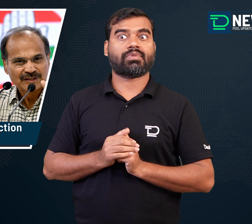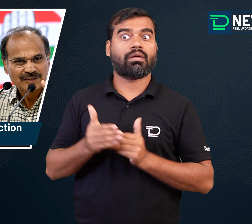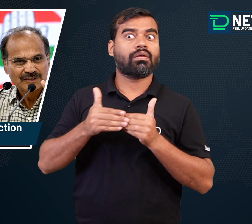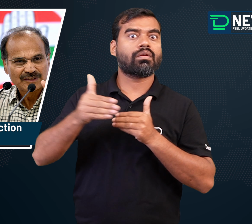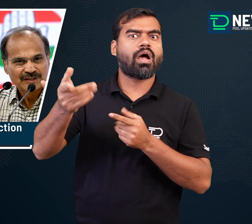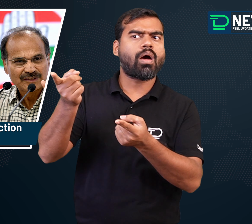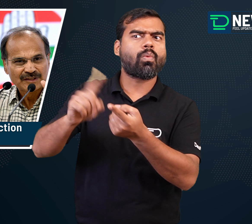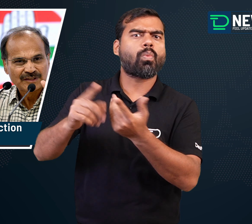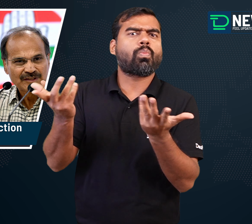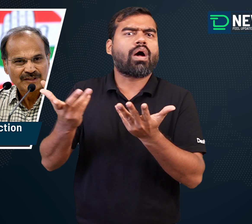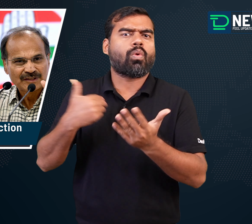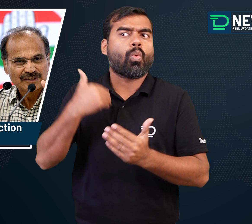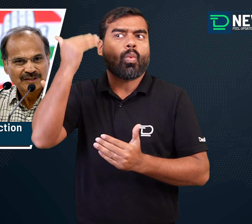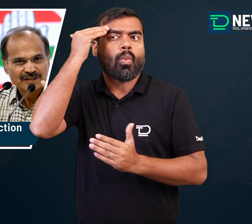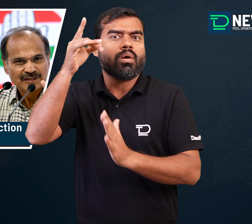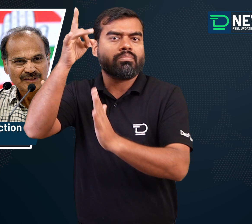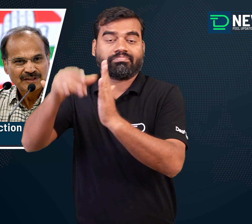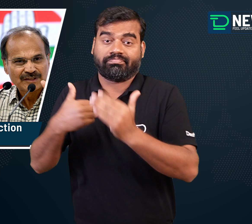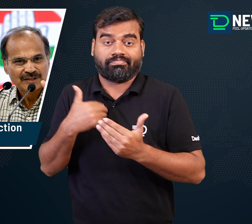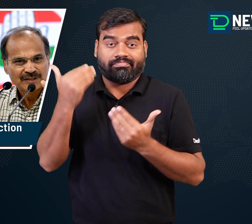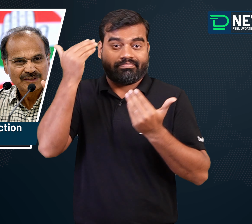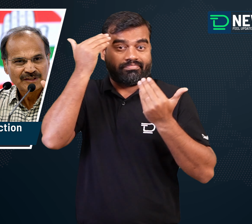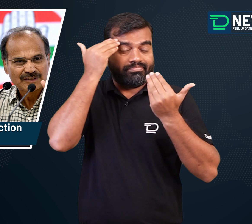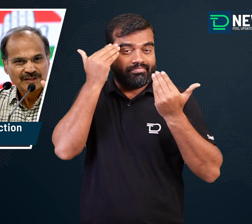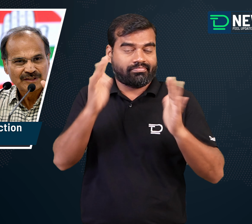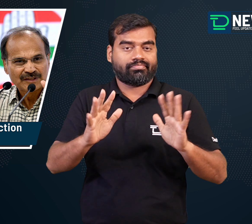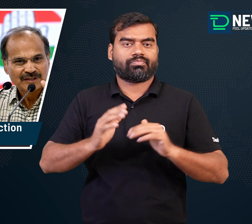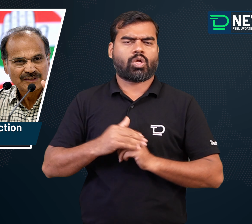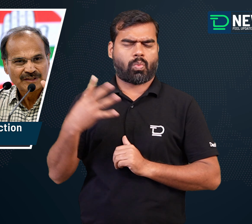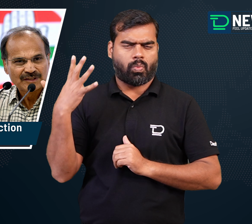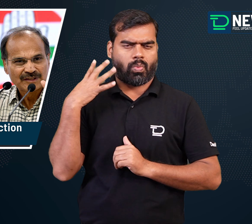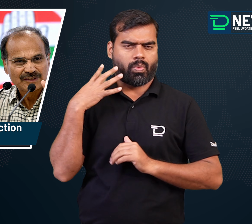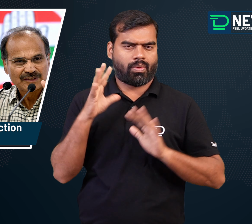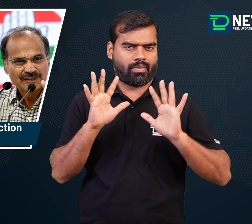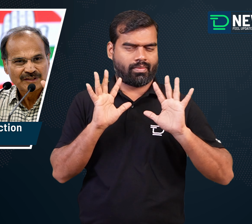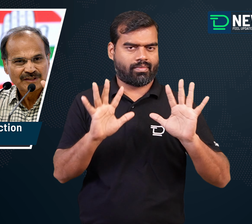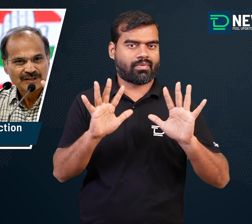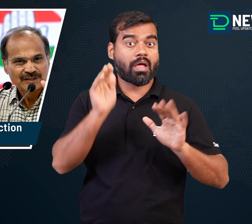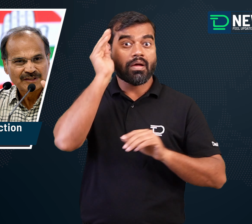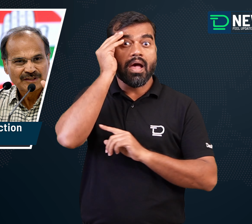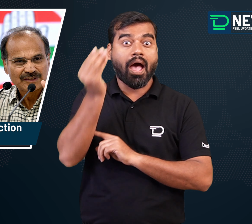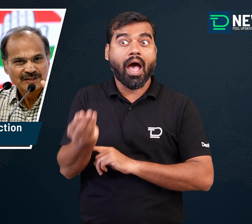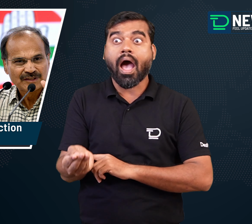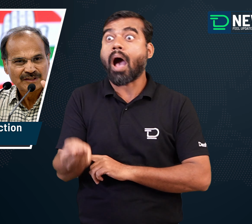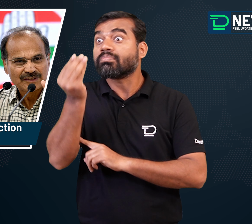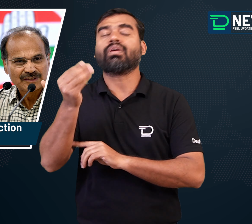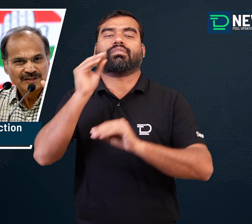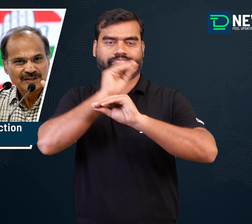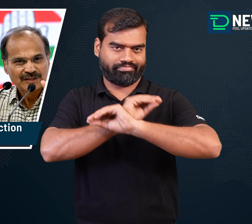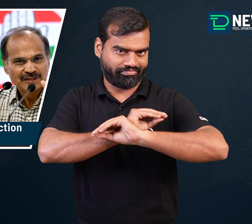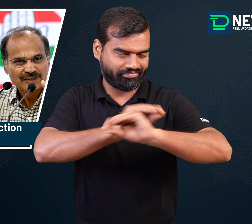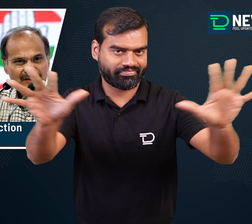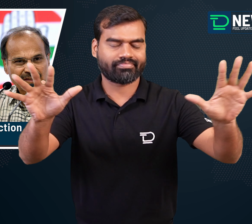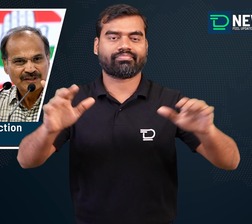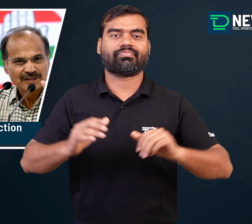I don't know what will happen. Wait for updates.